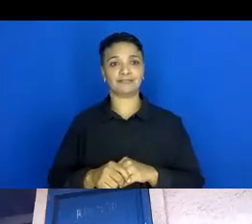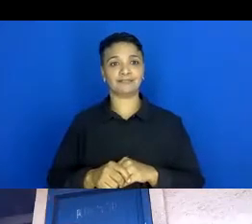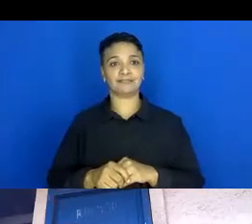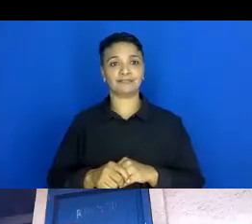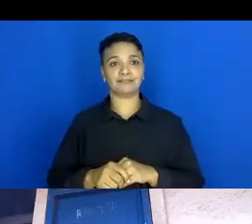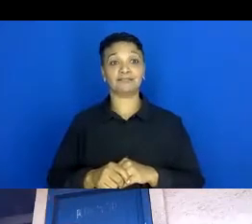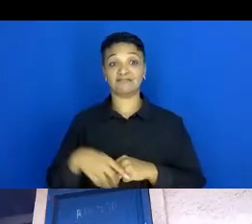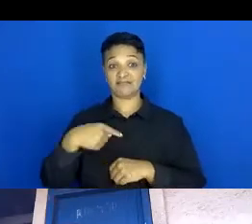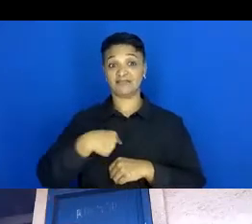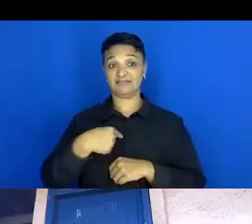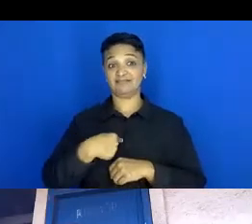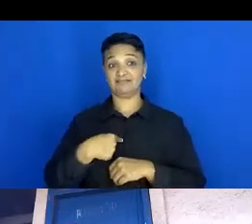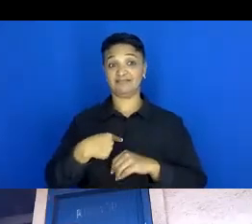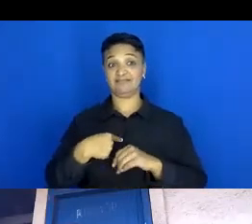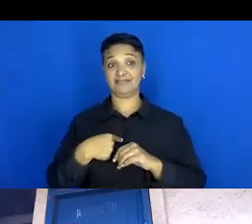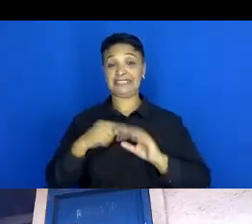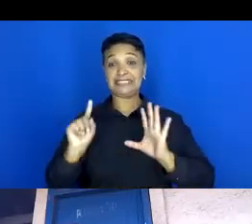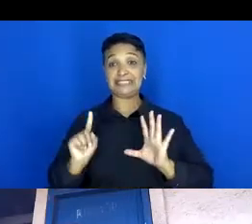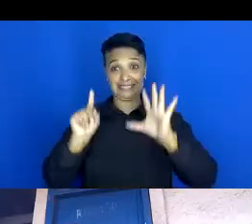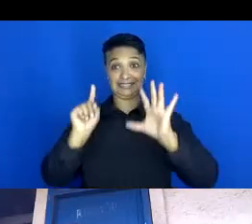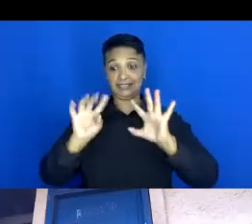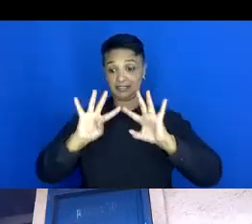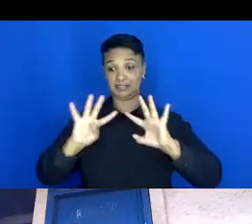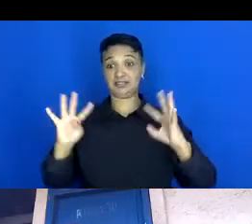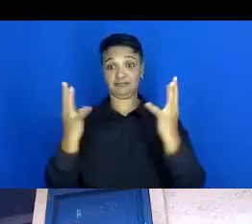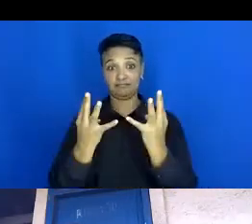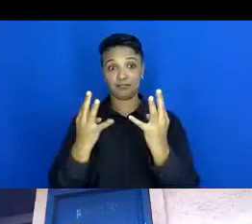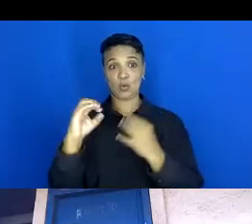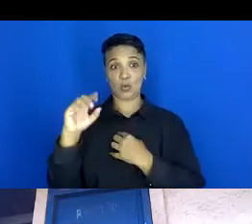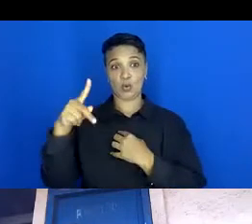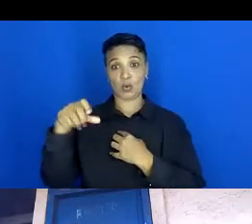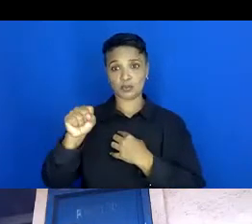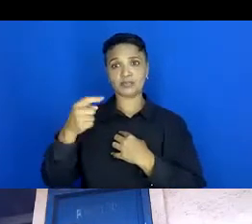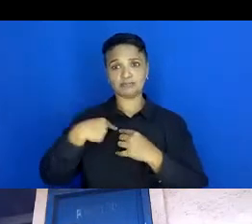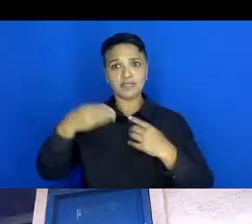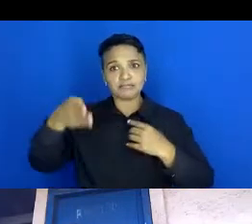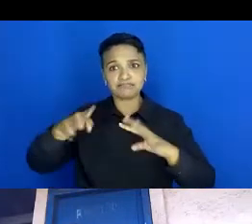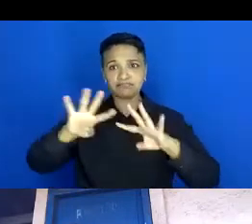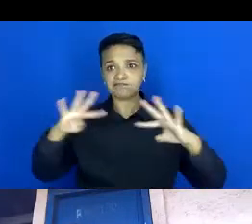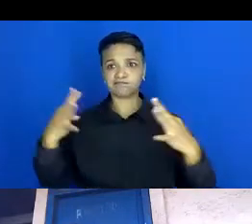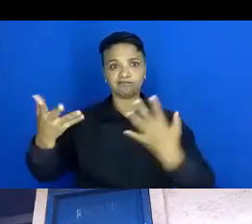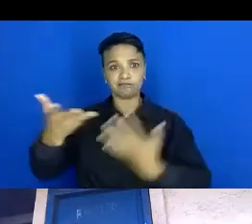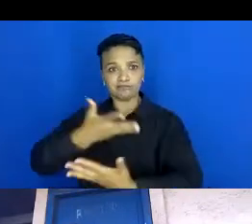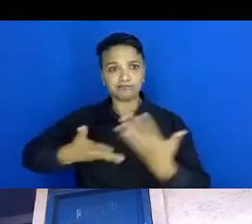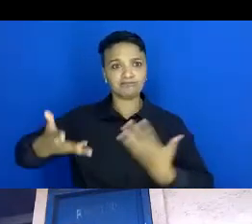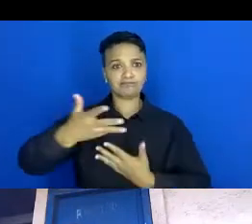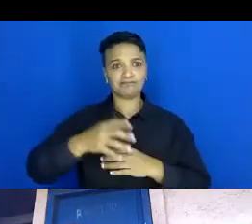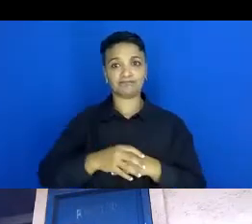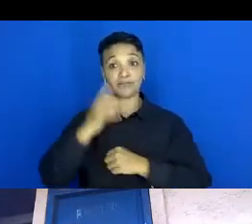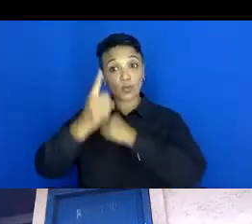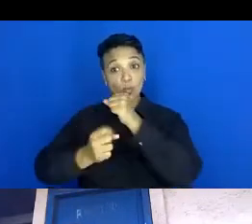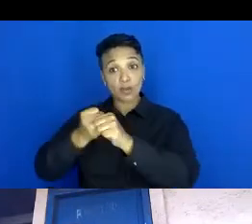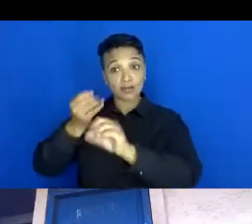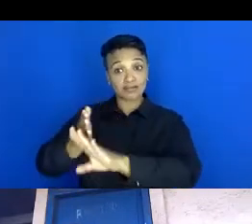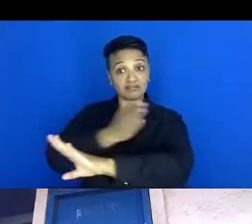of directors i was able to participate in the consultation process of the national institute